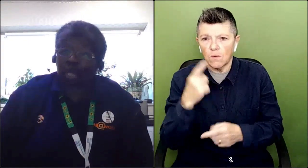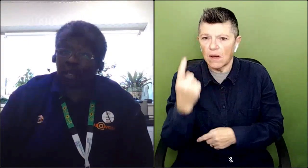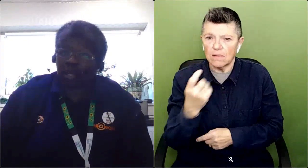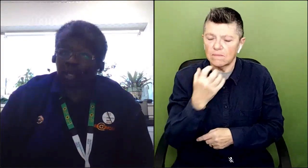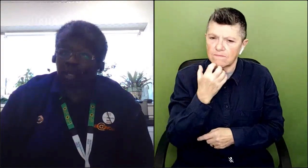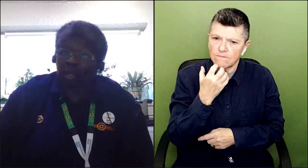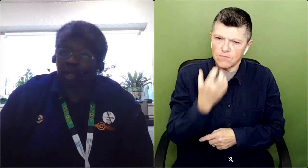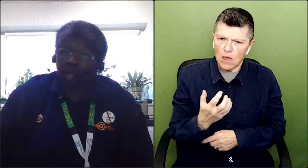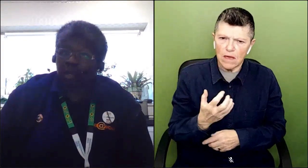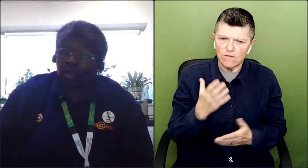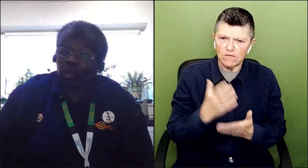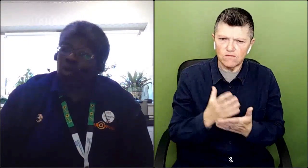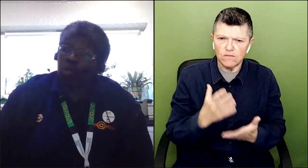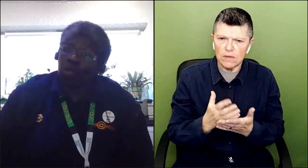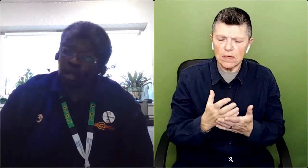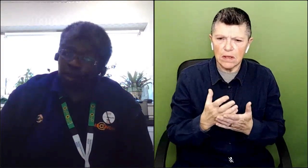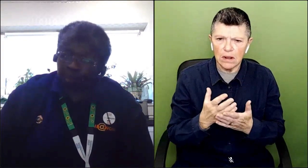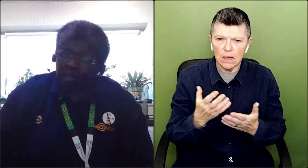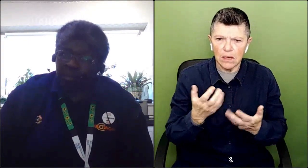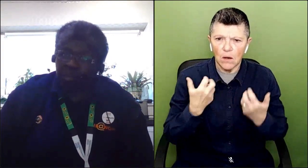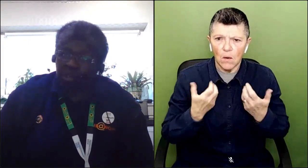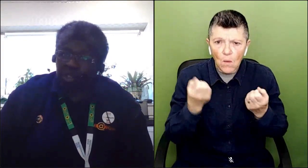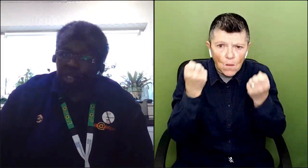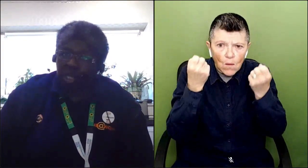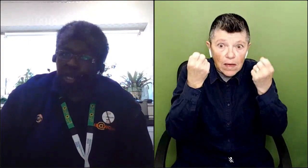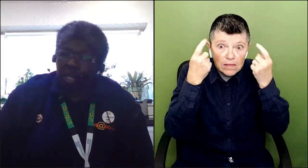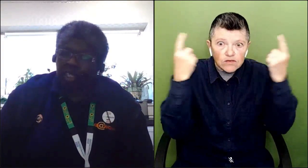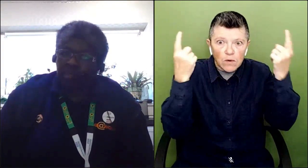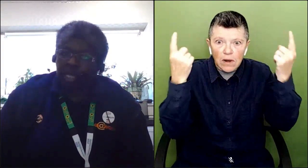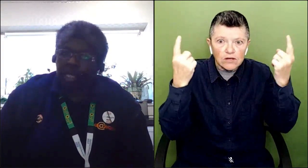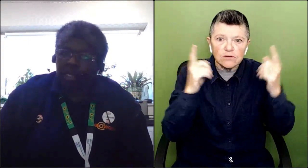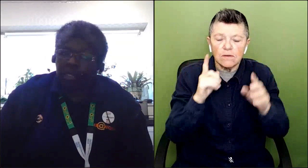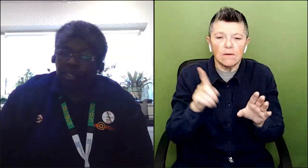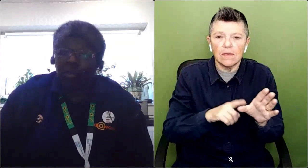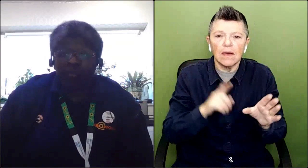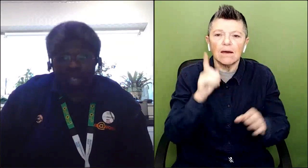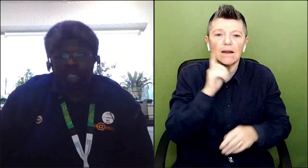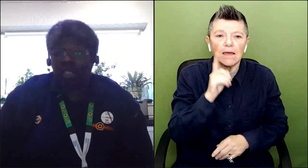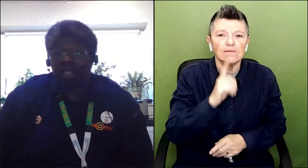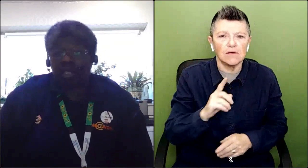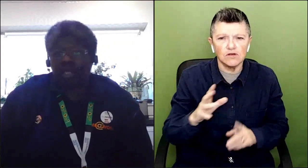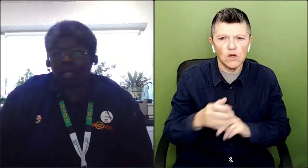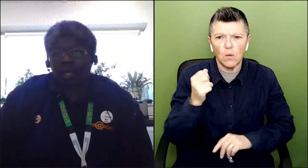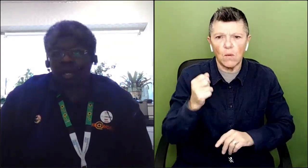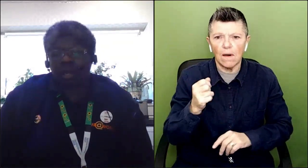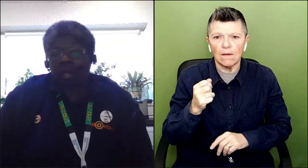lady who has won gold medals and has been doing Invictus Games.